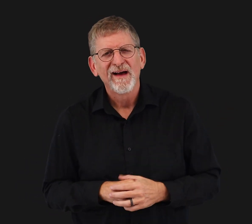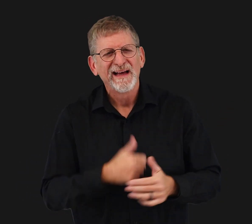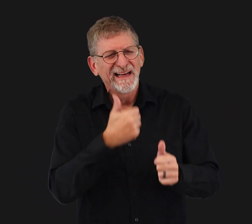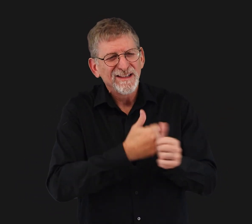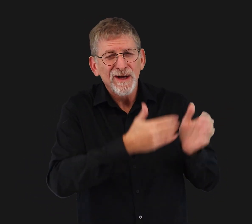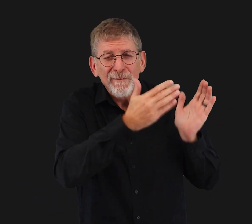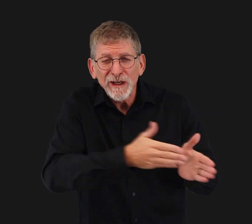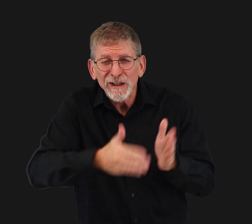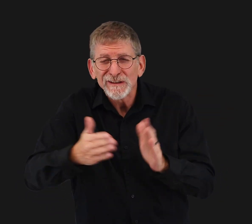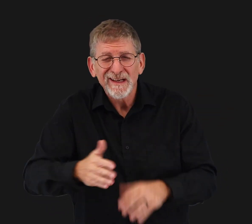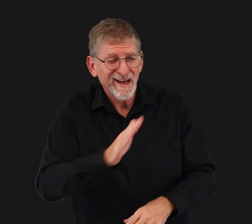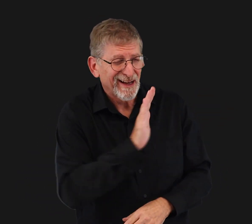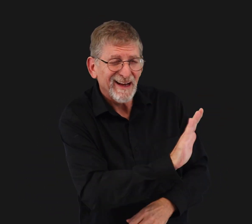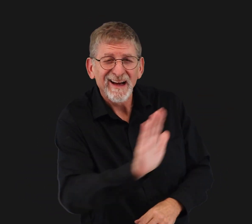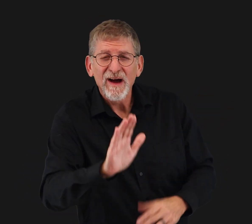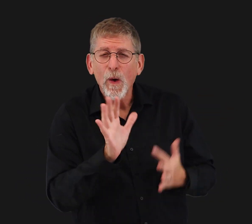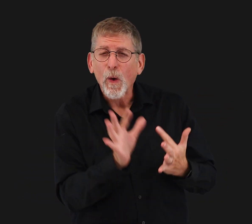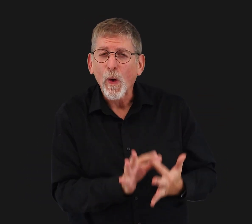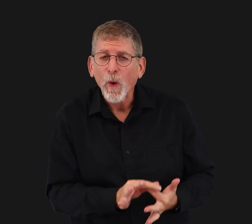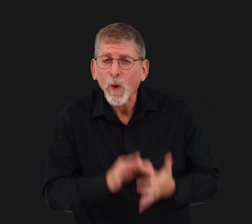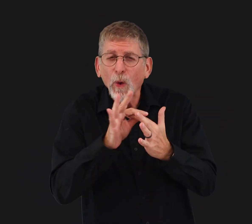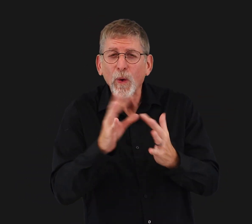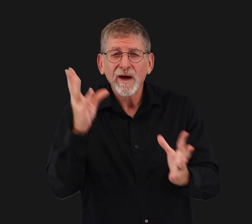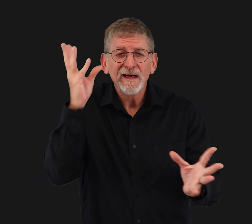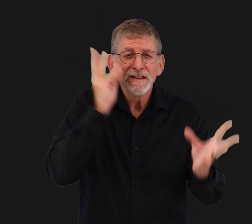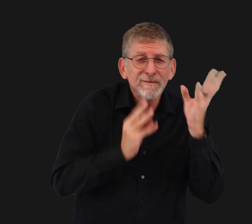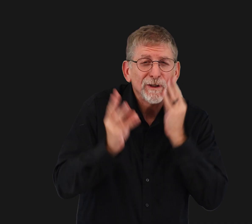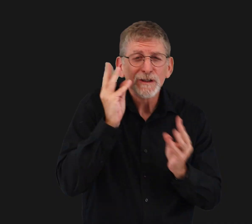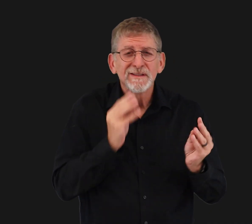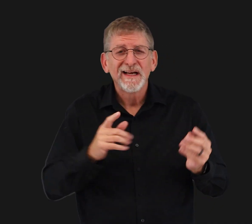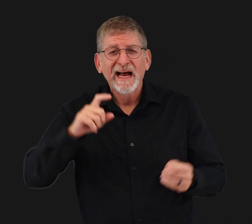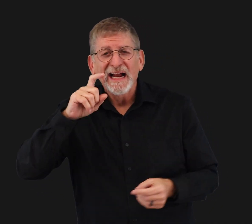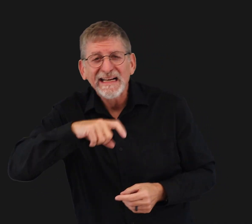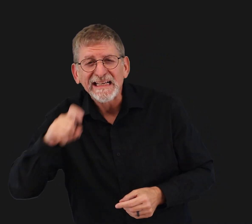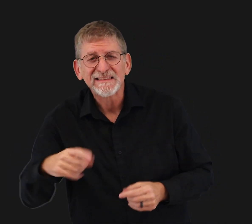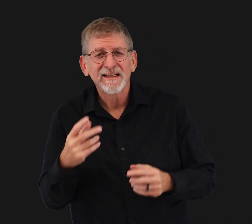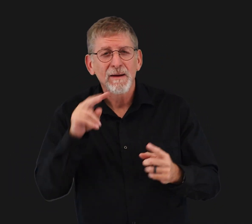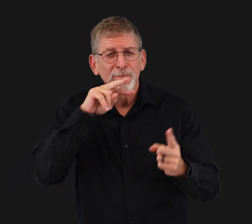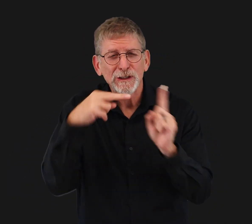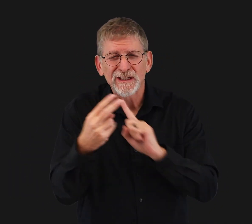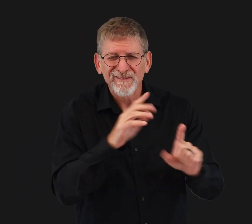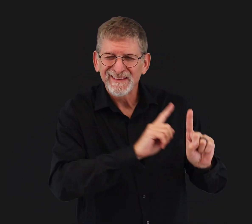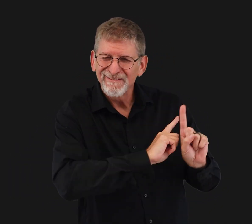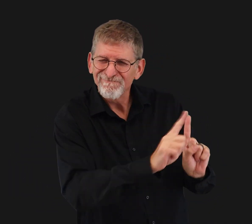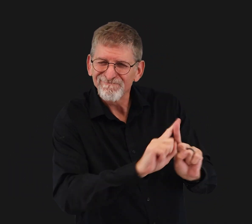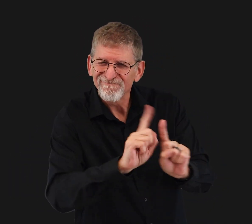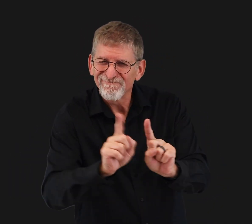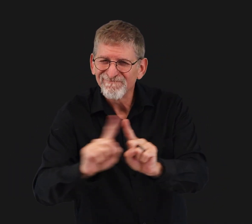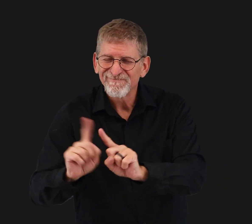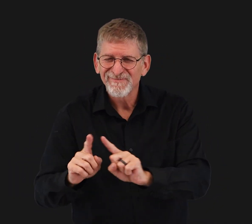Rather, each person brings their own set of unique experiences, needs and perspectives.